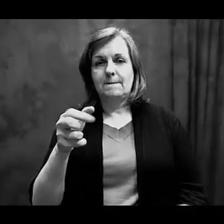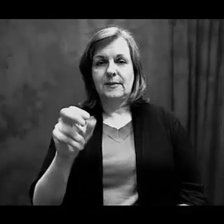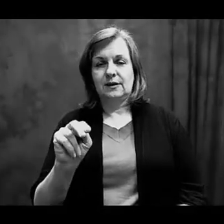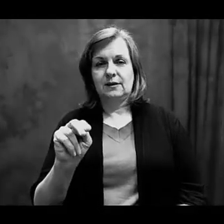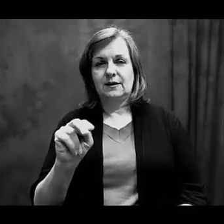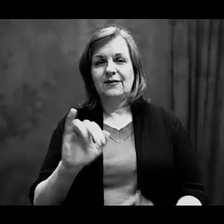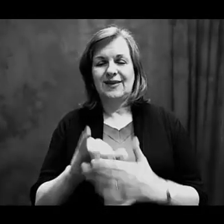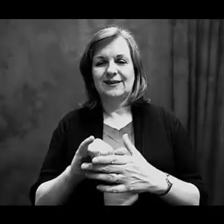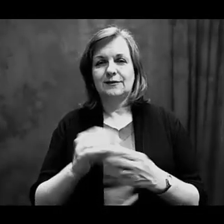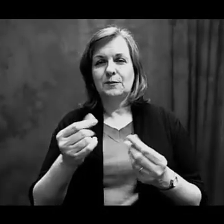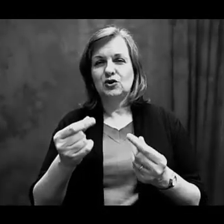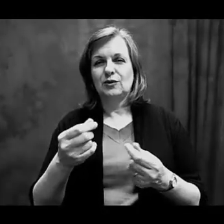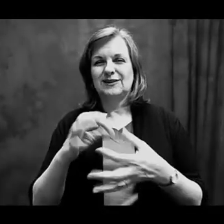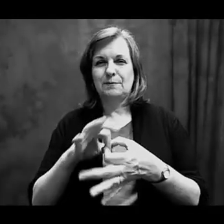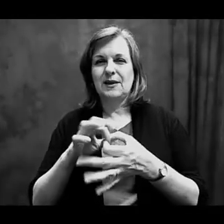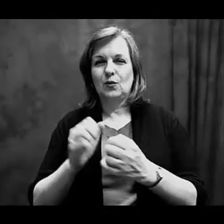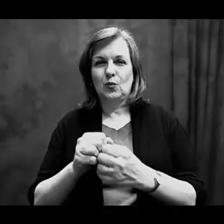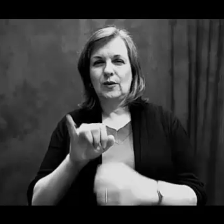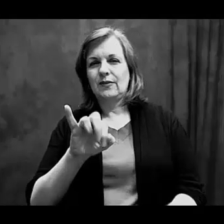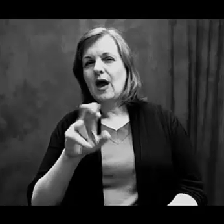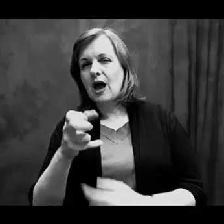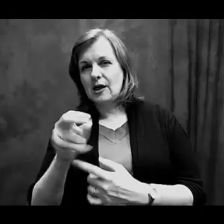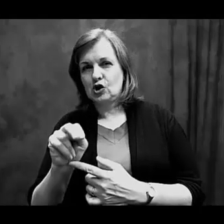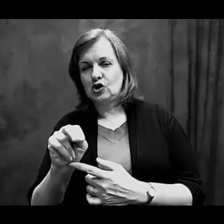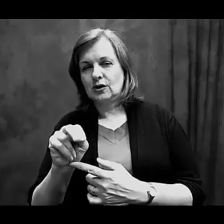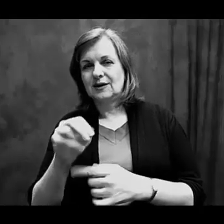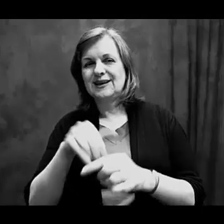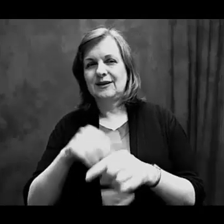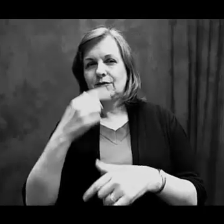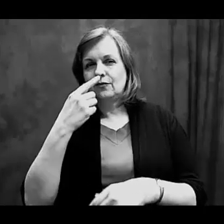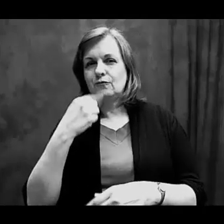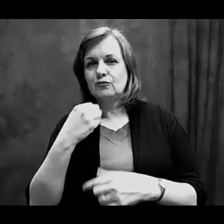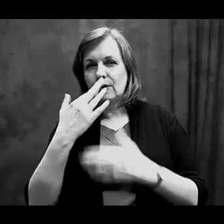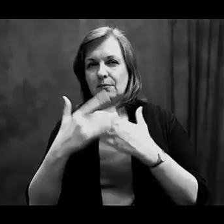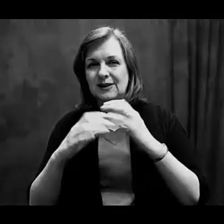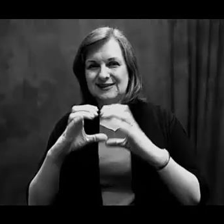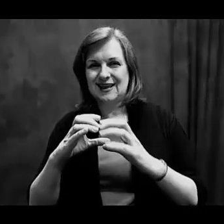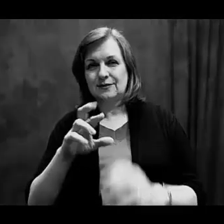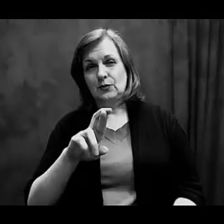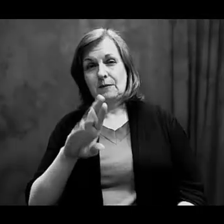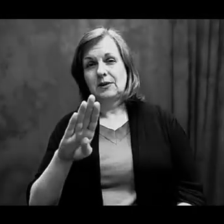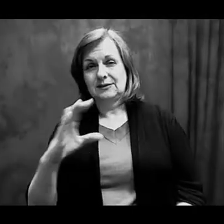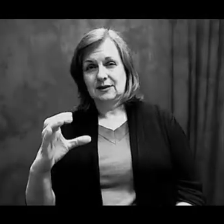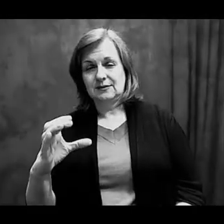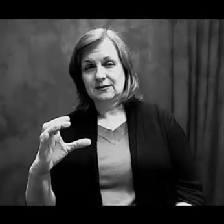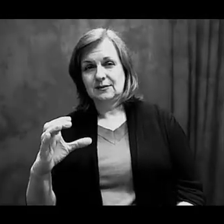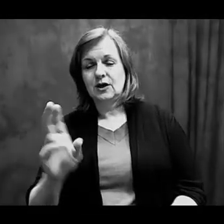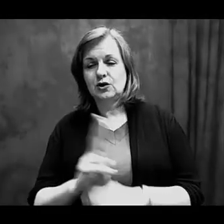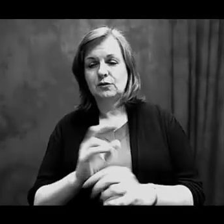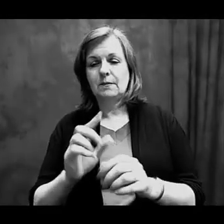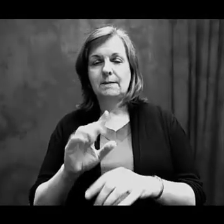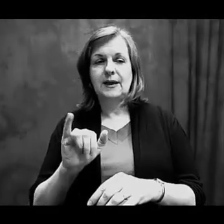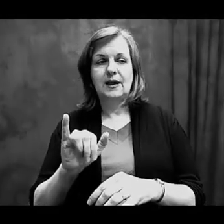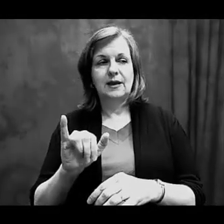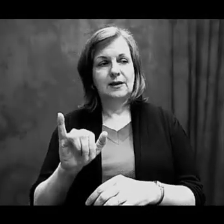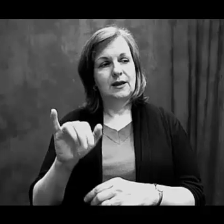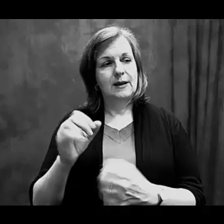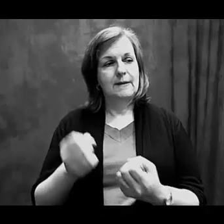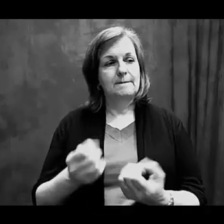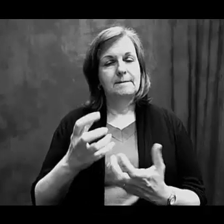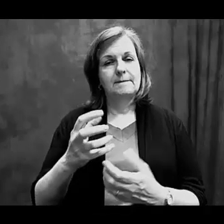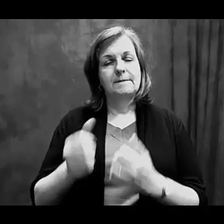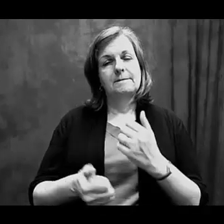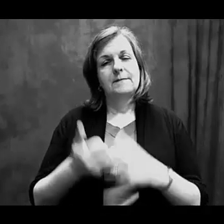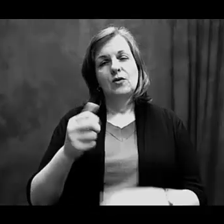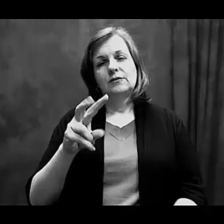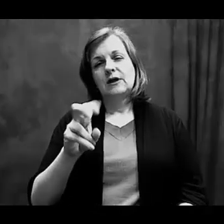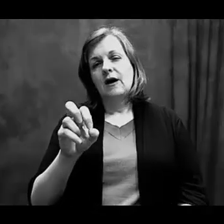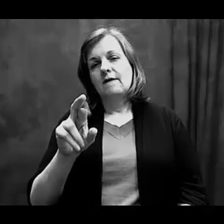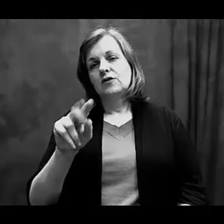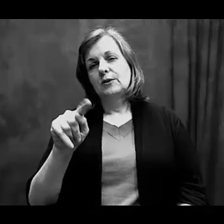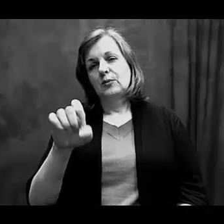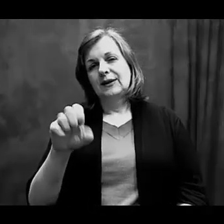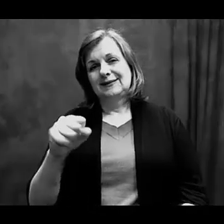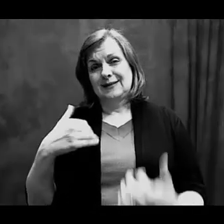now for you -- we use hemoglobin it's an iron based compound inside your red blood cells used by most vertebrates